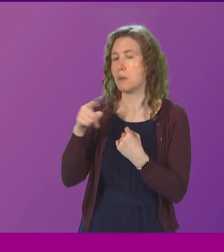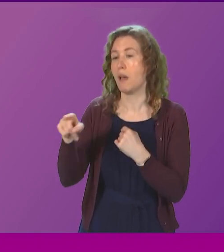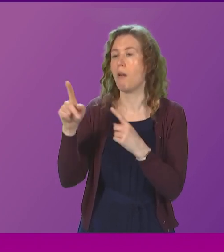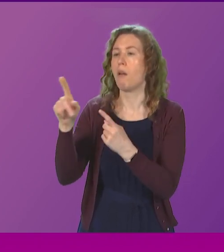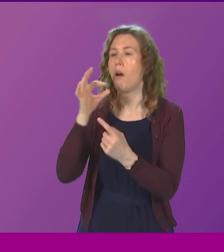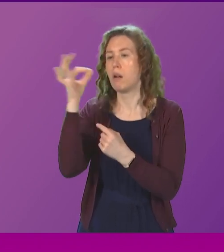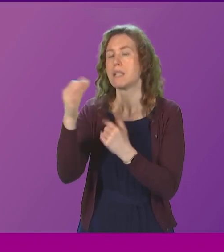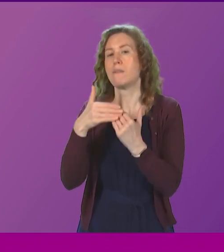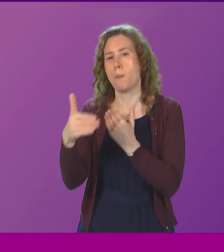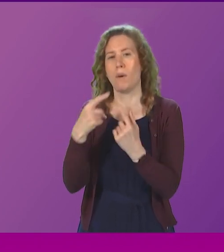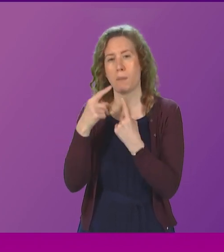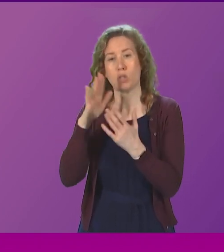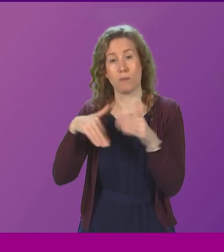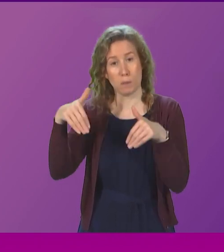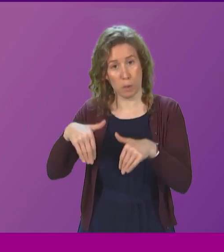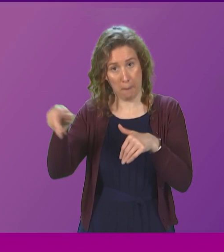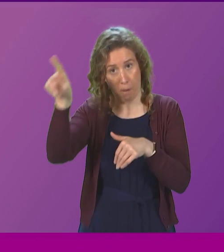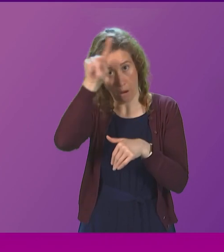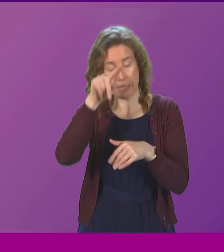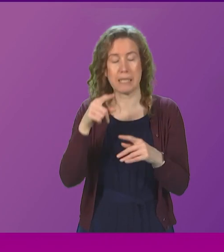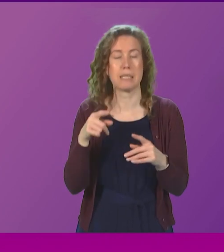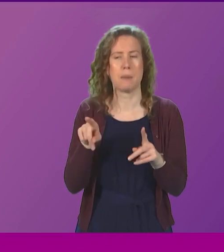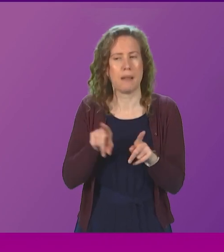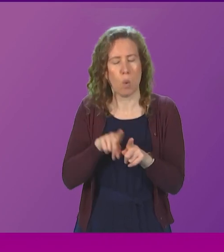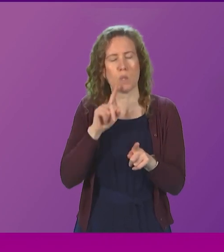on their role in the fuel market, and that it has indicated that its final report will